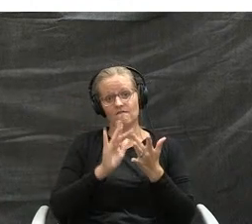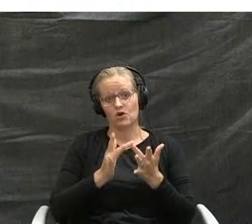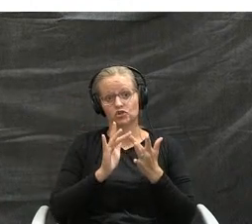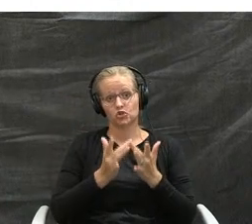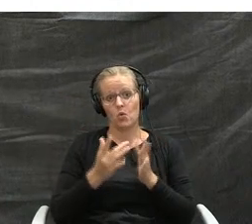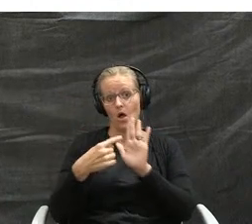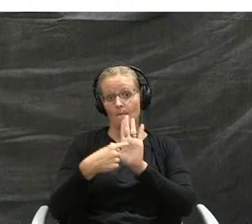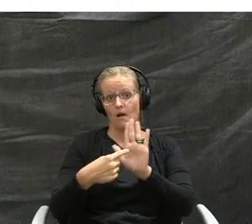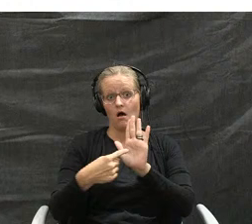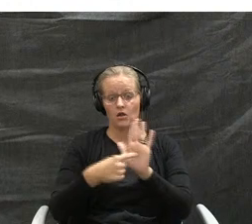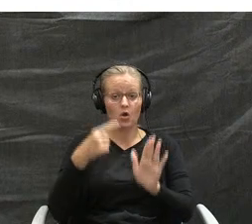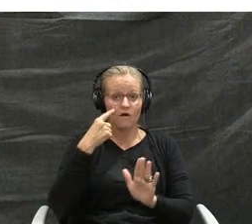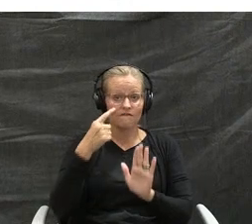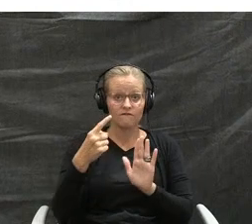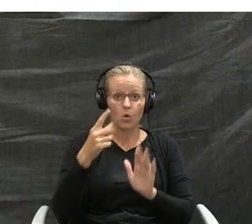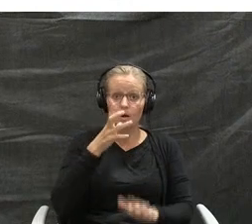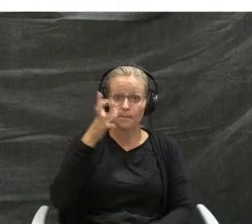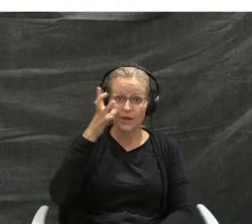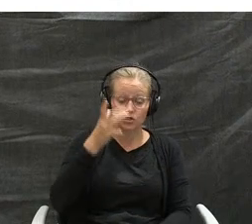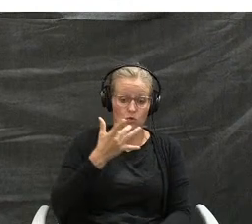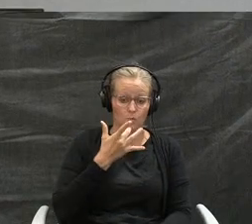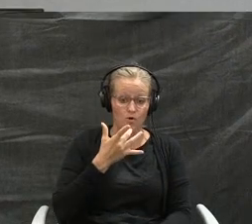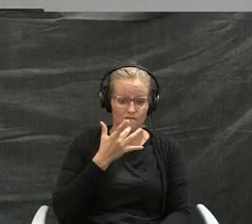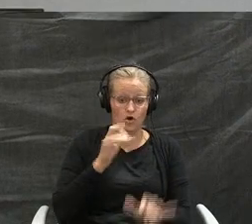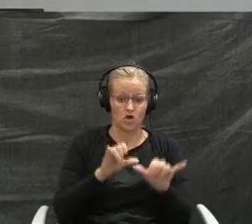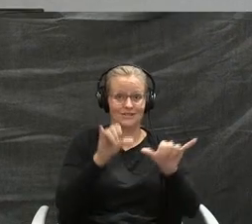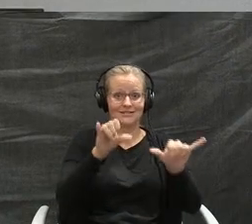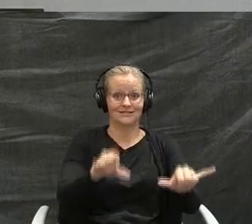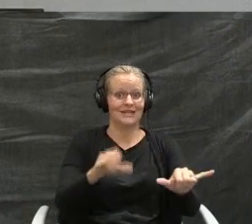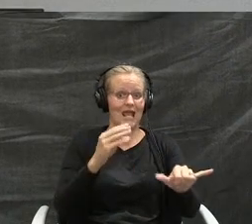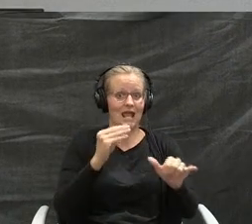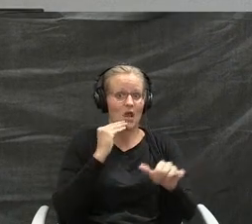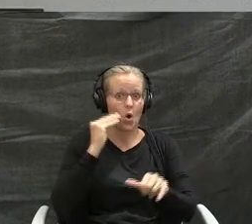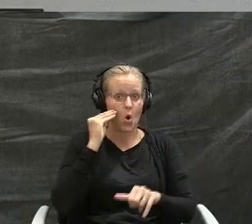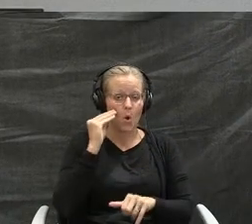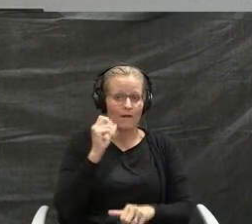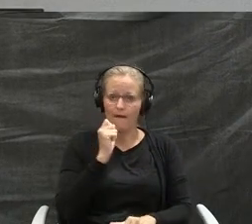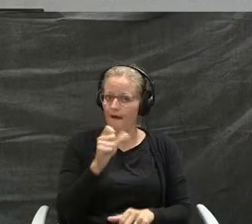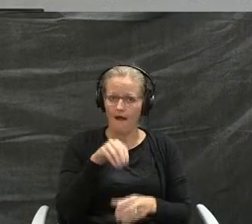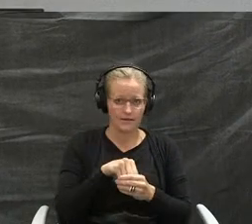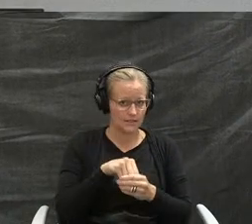time. However, we will continue to develop a plan that builds on